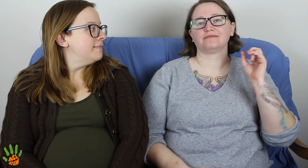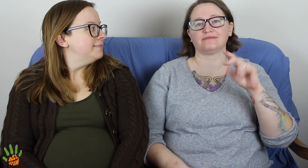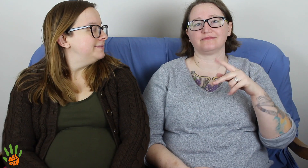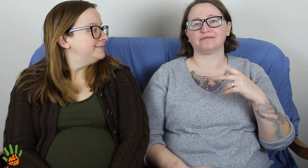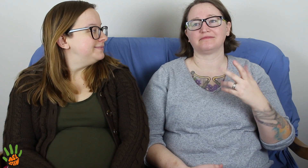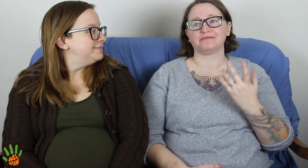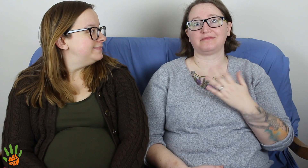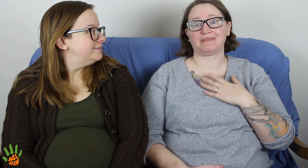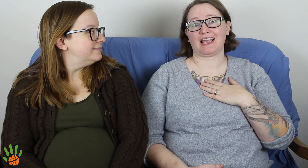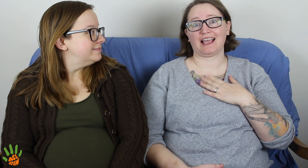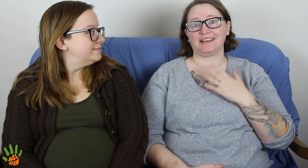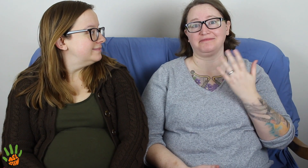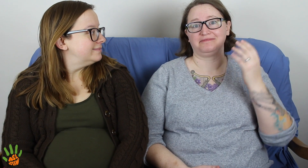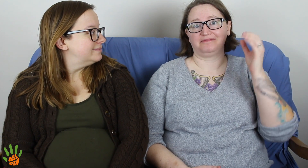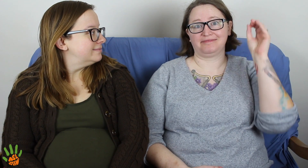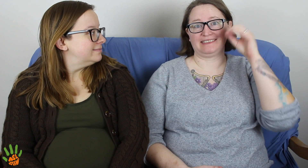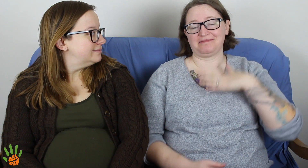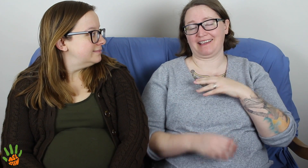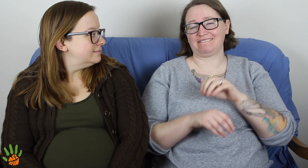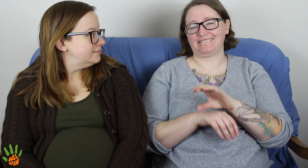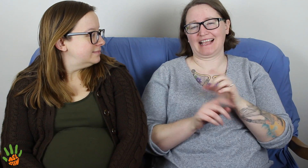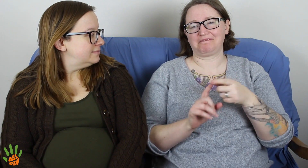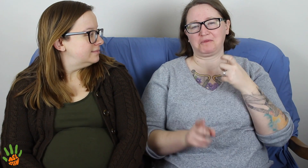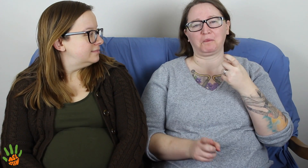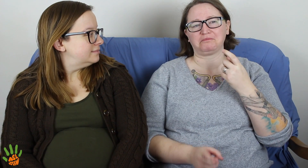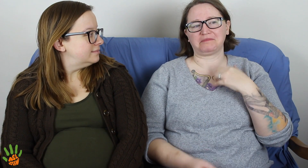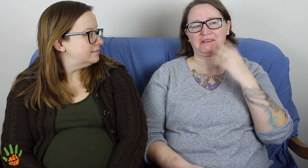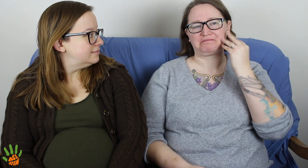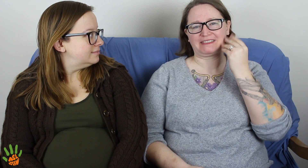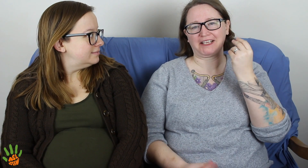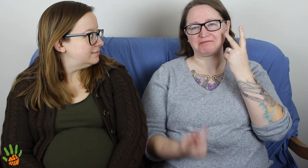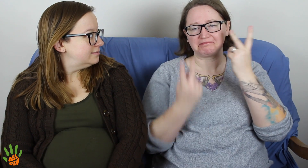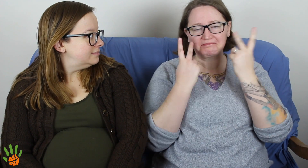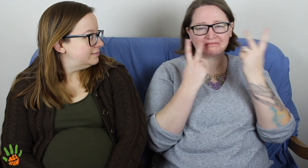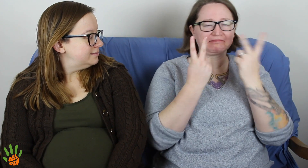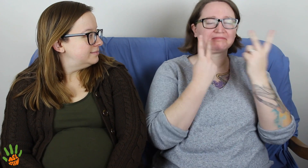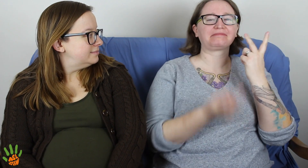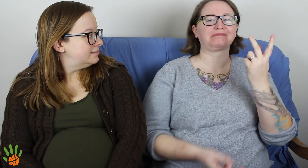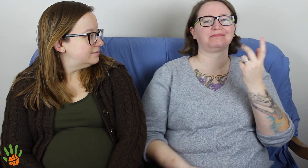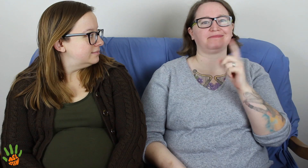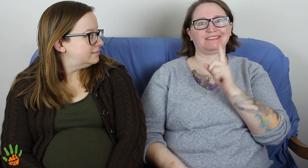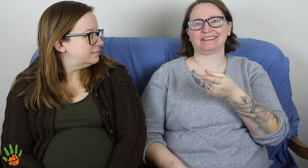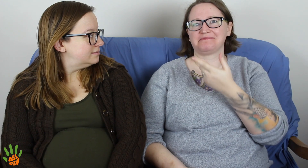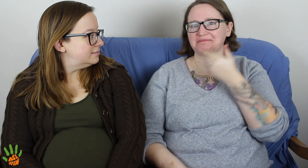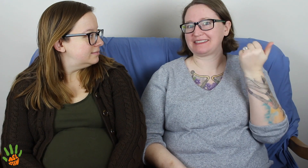Okay, I would say in my opinion, or my advice just from my experience and what I noticed